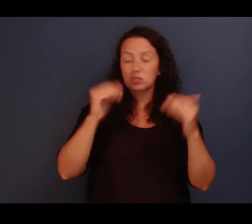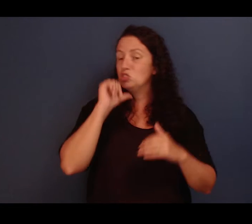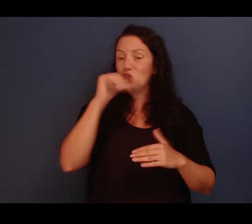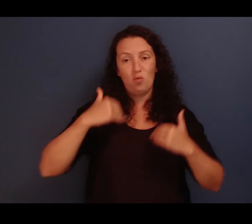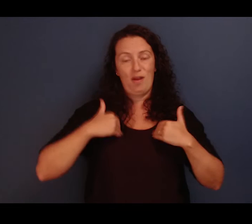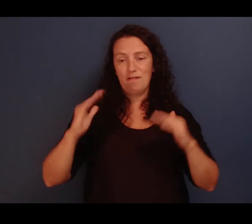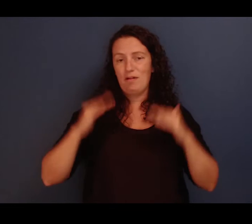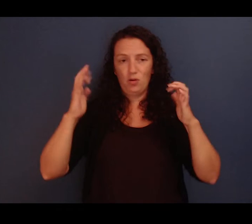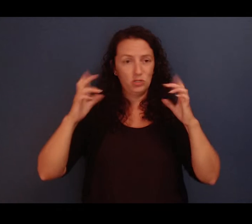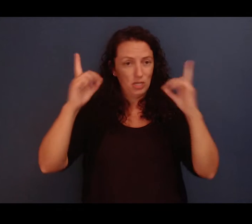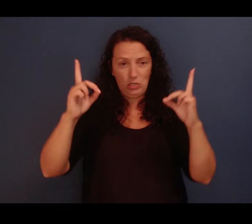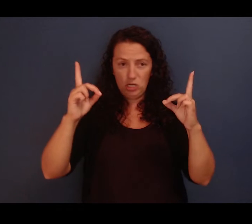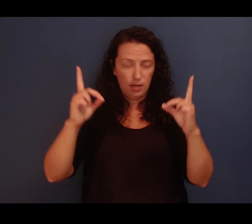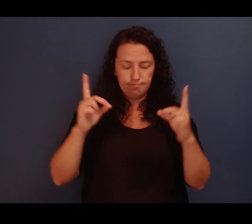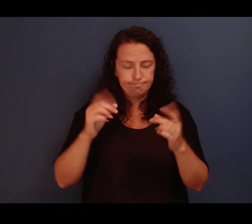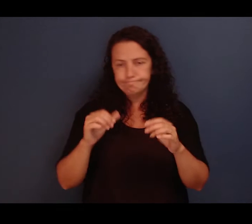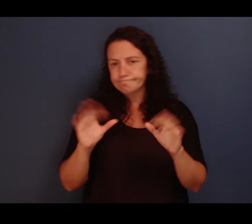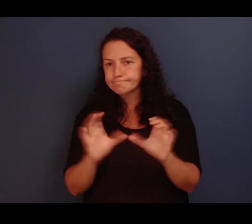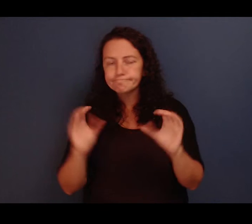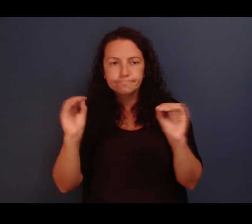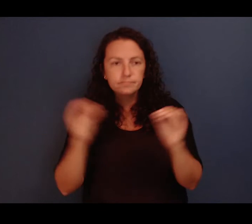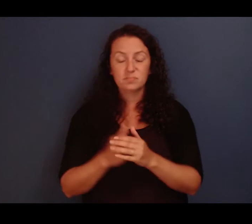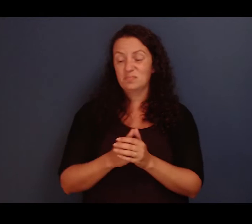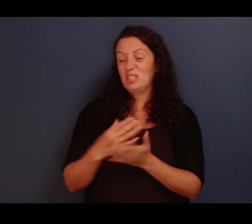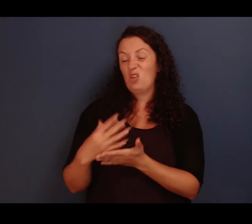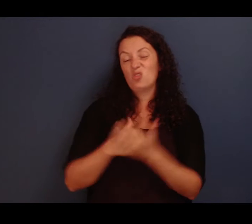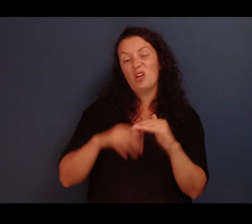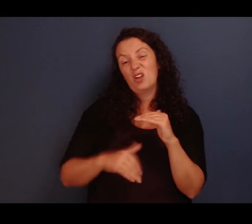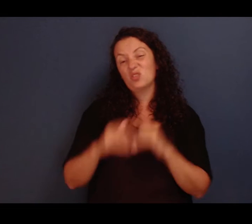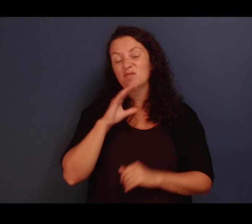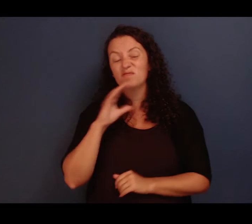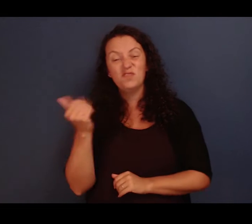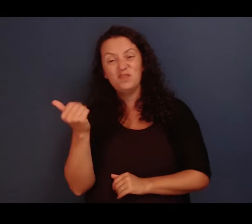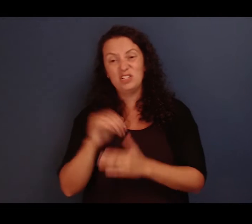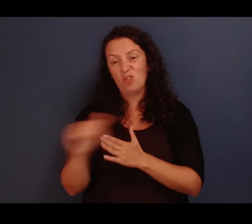credential and make less than fifteen an hour will be therefore ineligible for these new